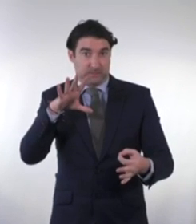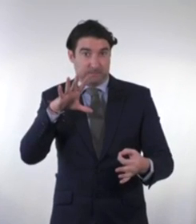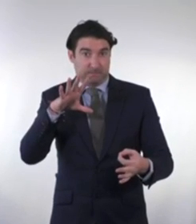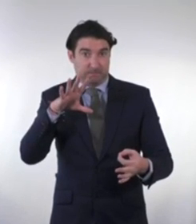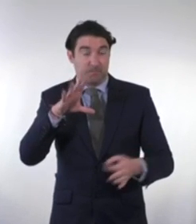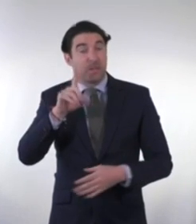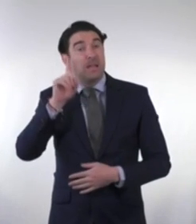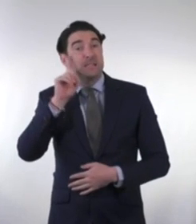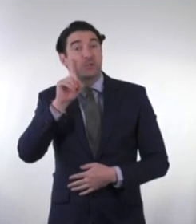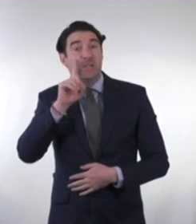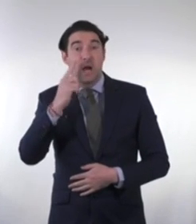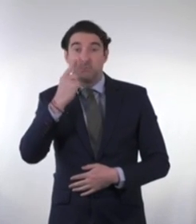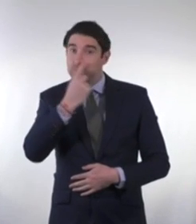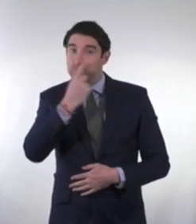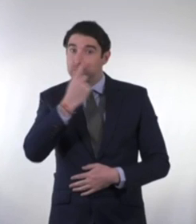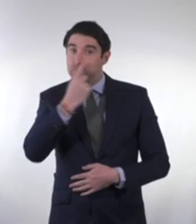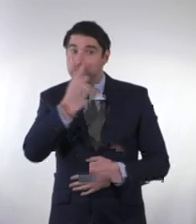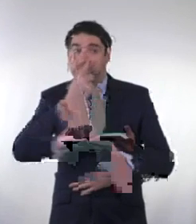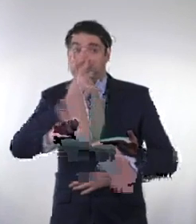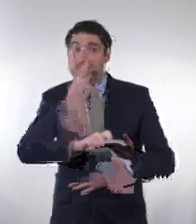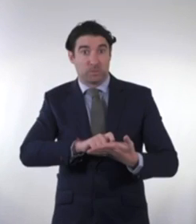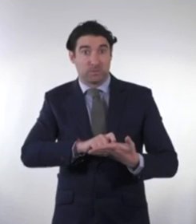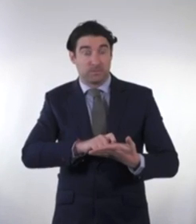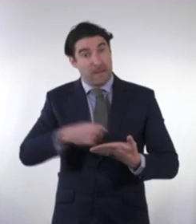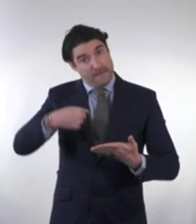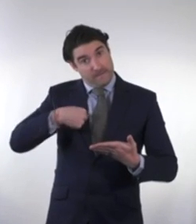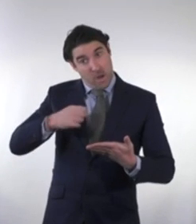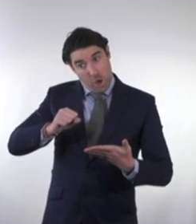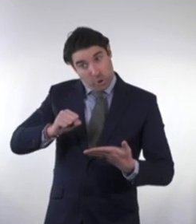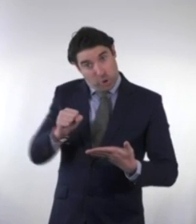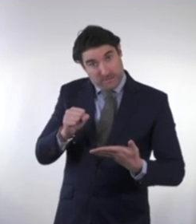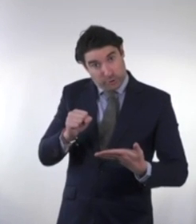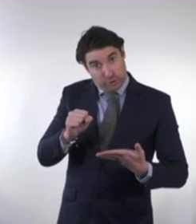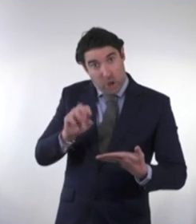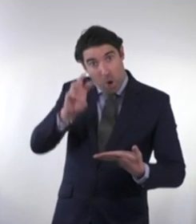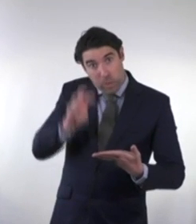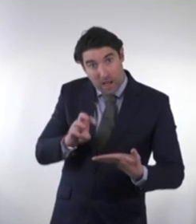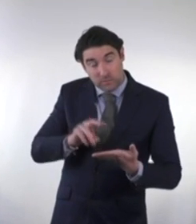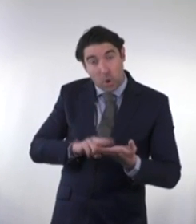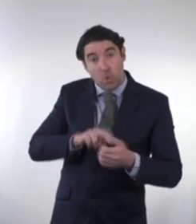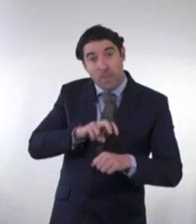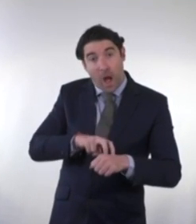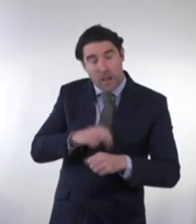the improvement of our transport infrastructure, and active consideration is now being undertaken